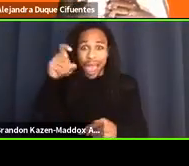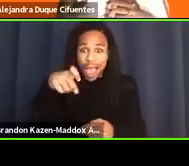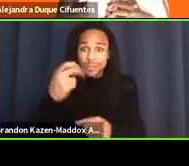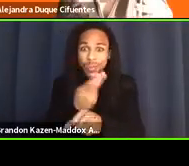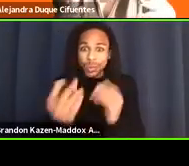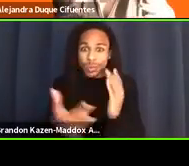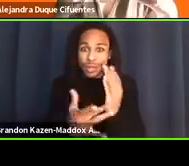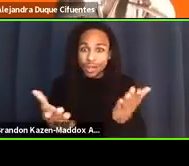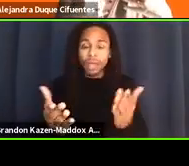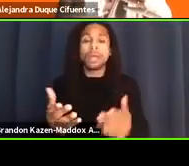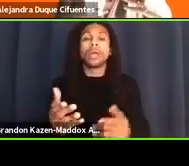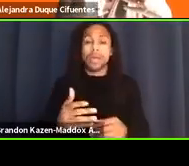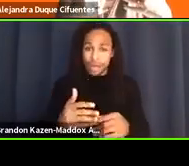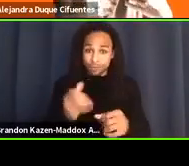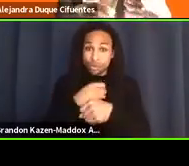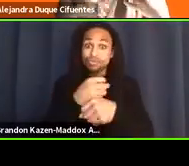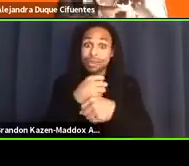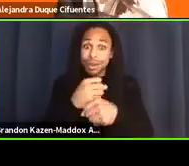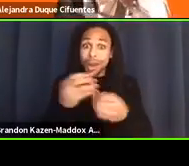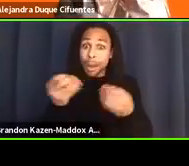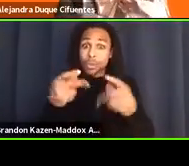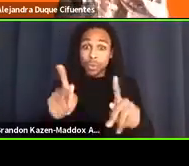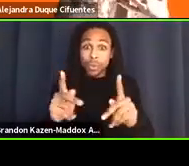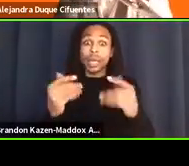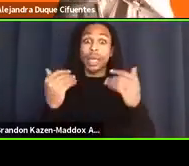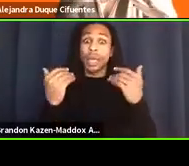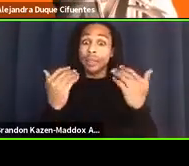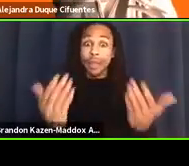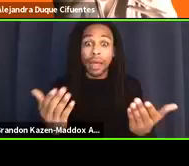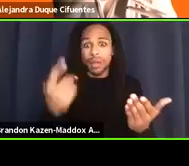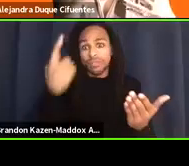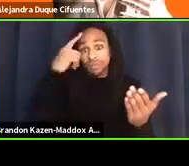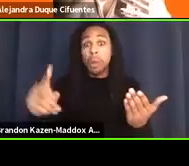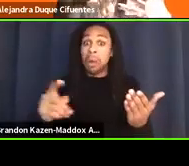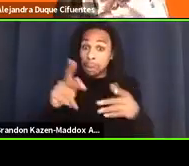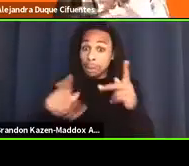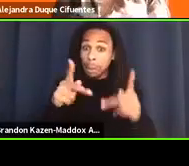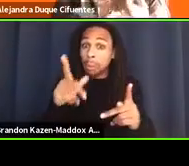are getting support, but what are the kinds of resources that art educators going to need